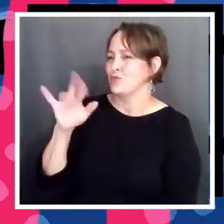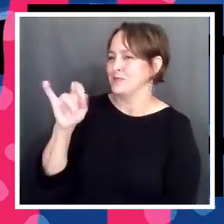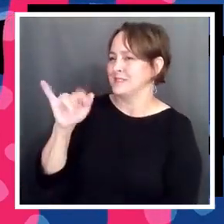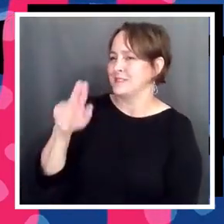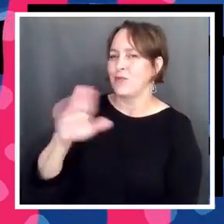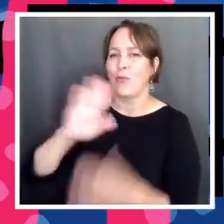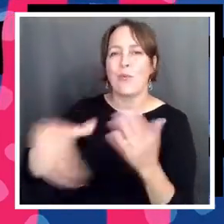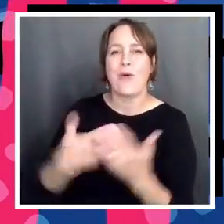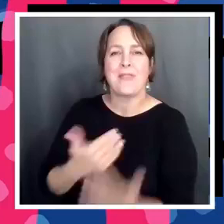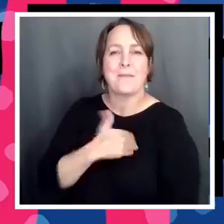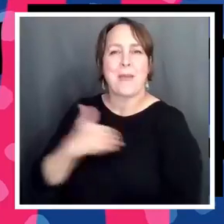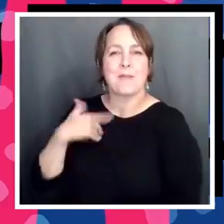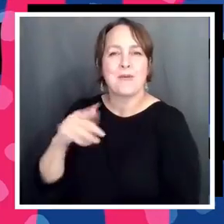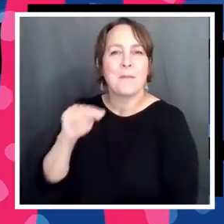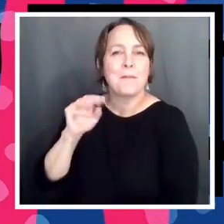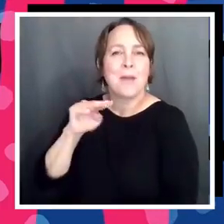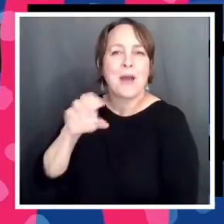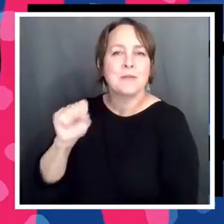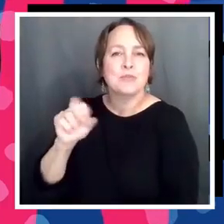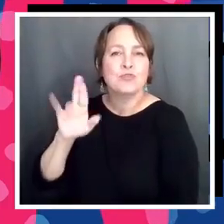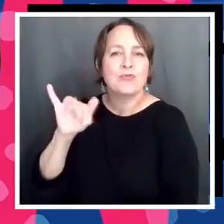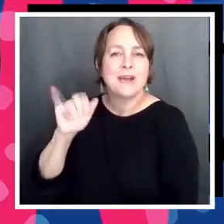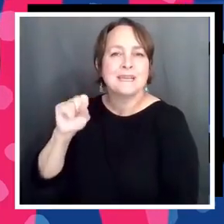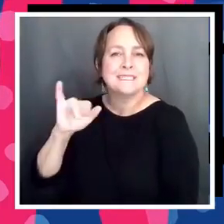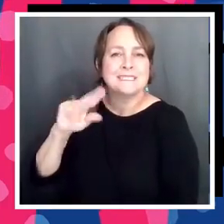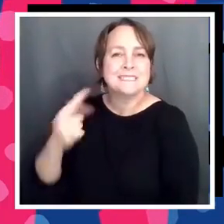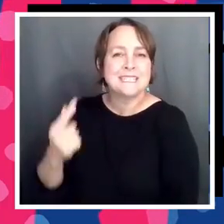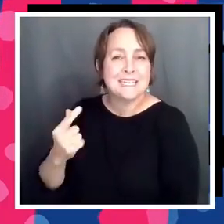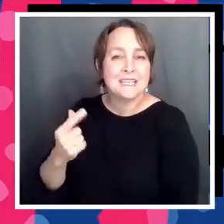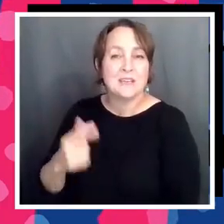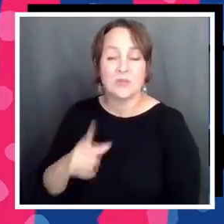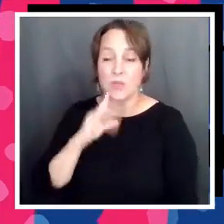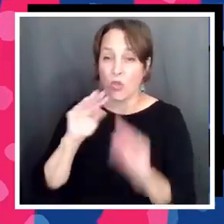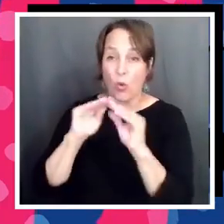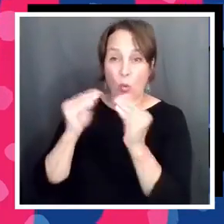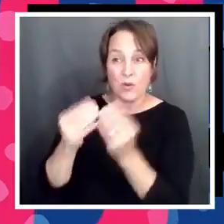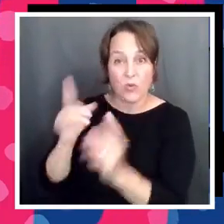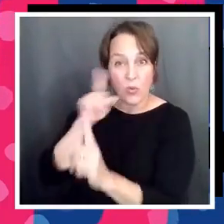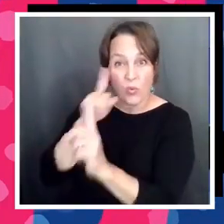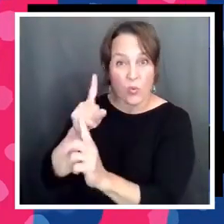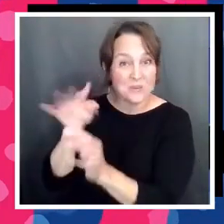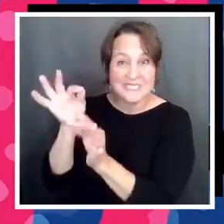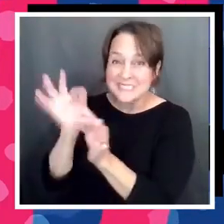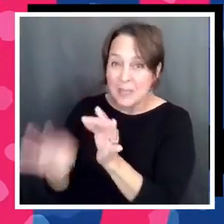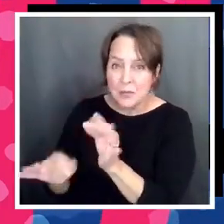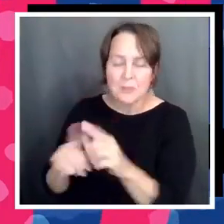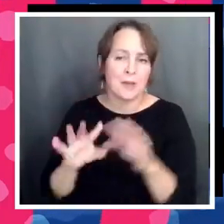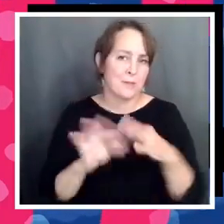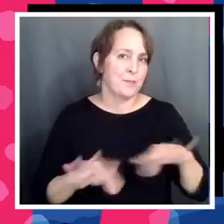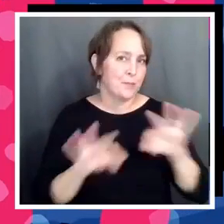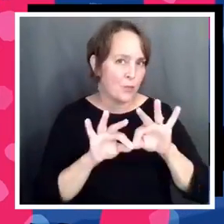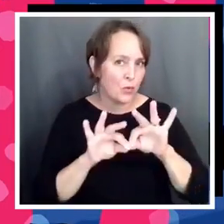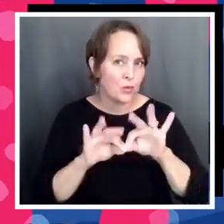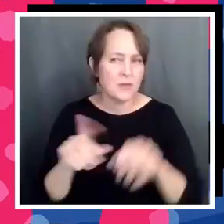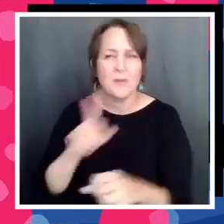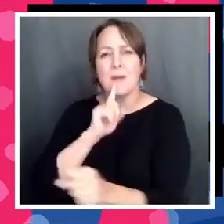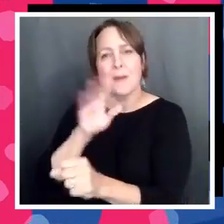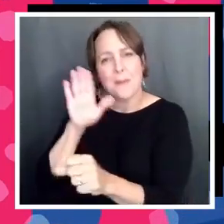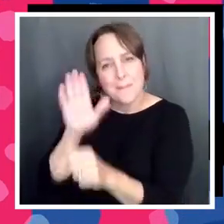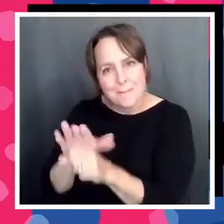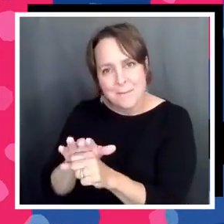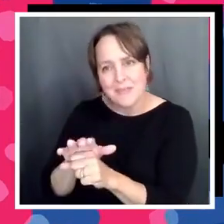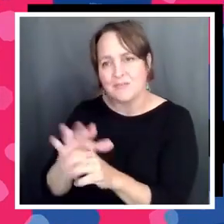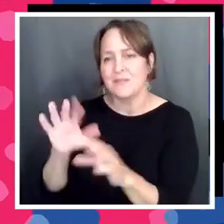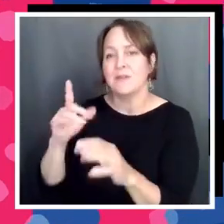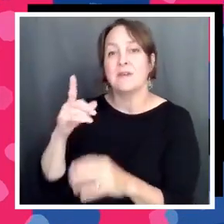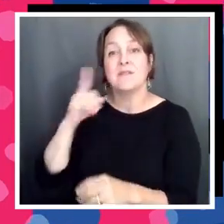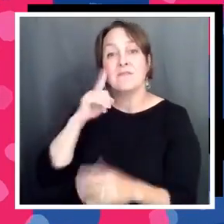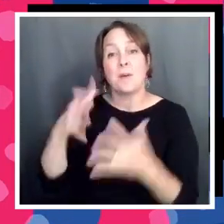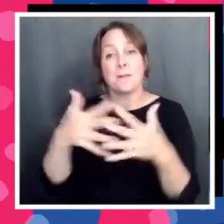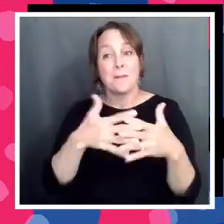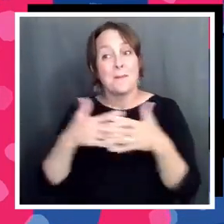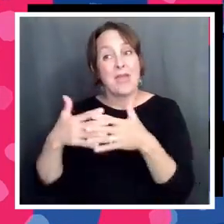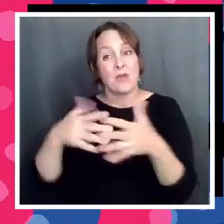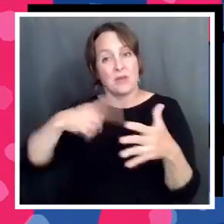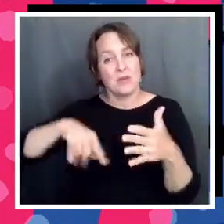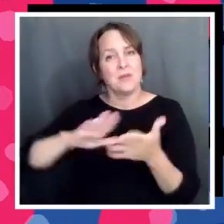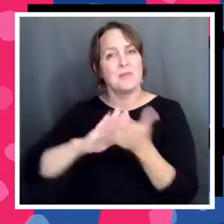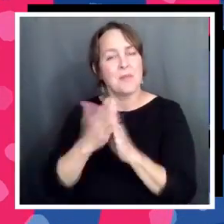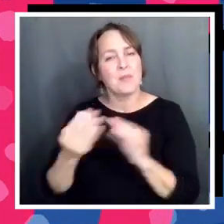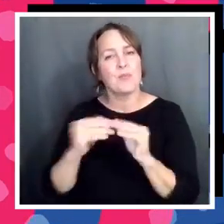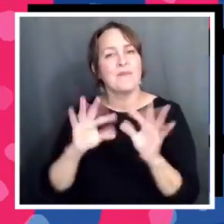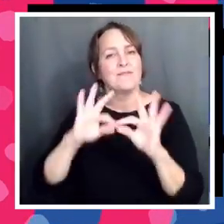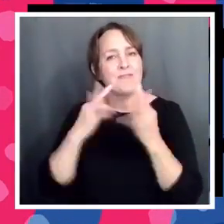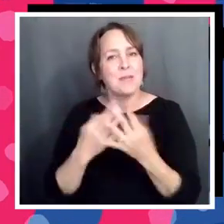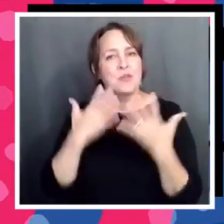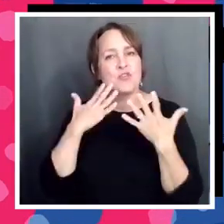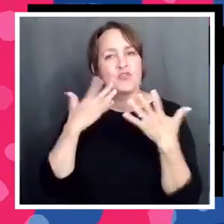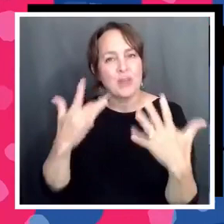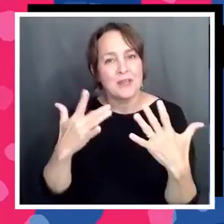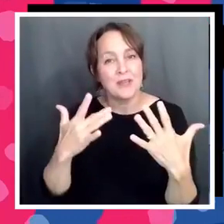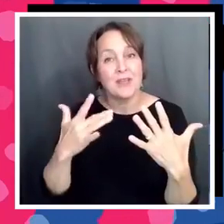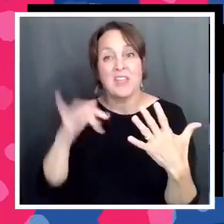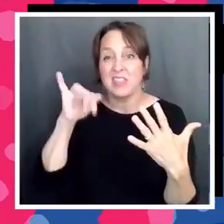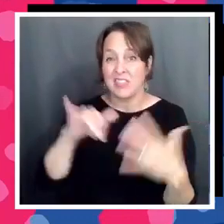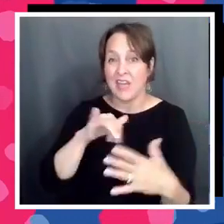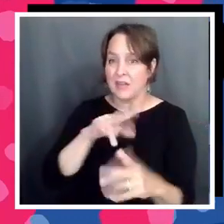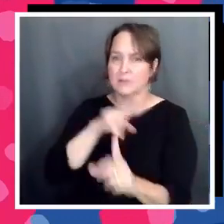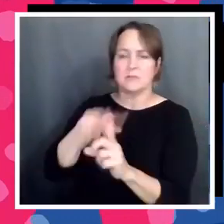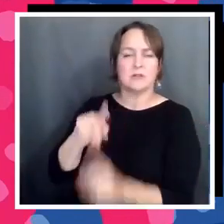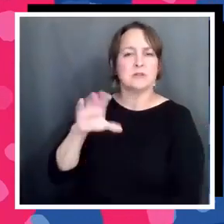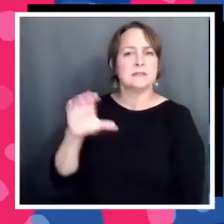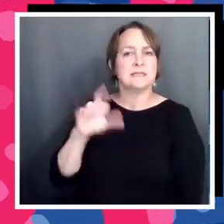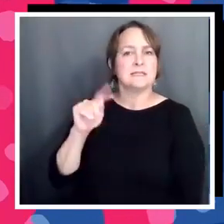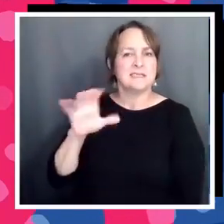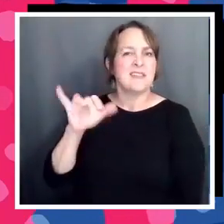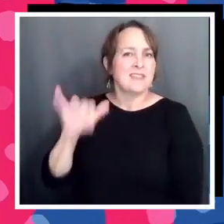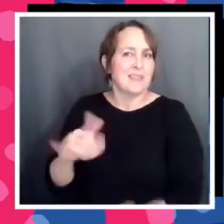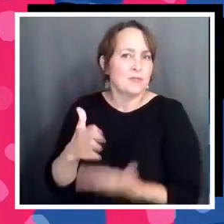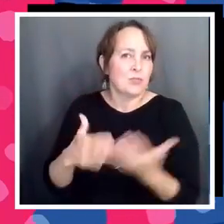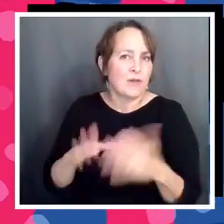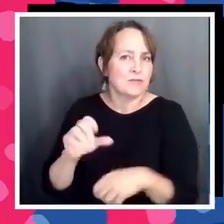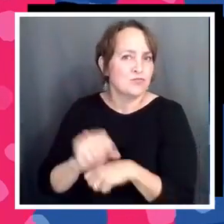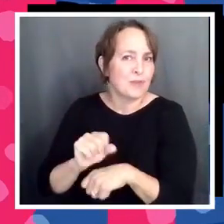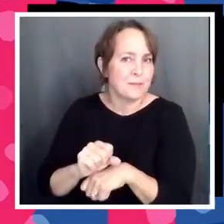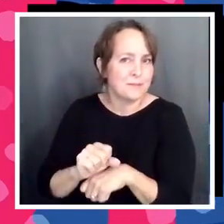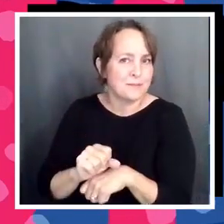THANK YOU.